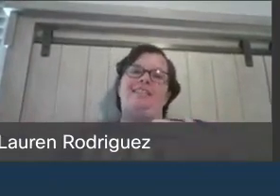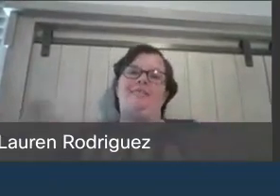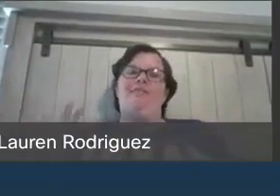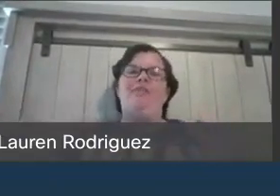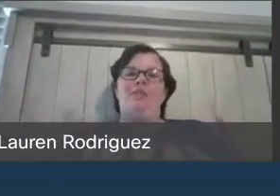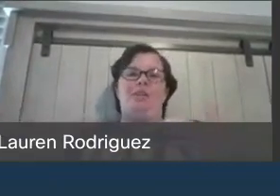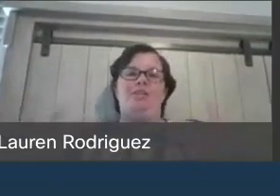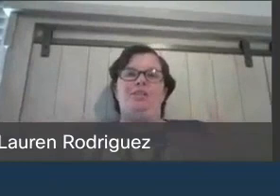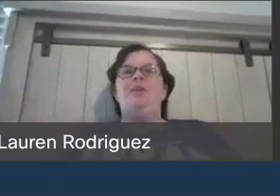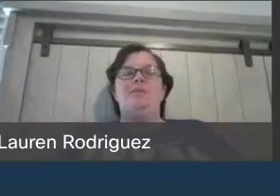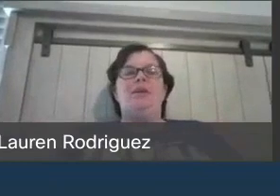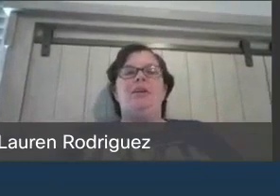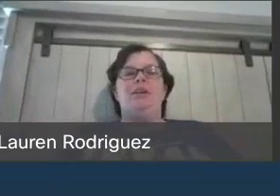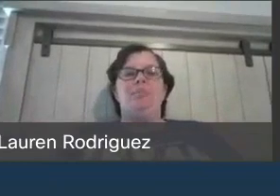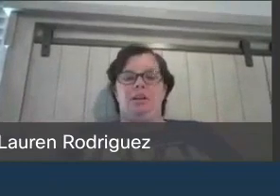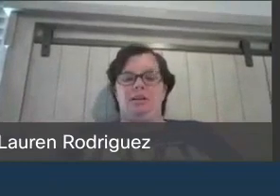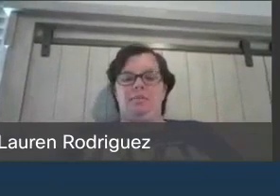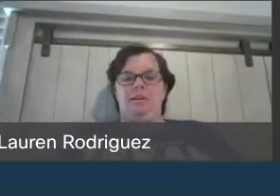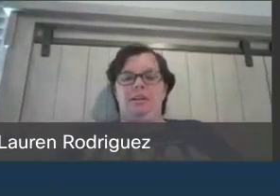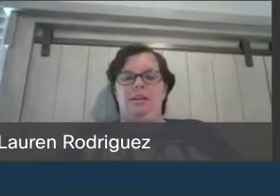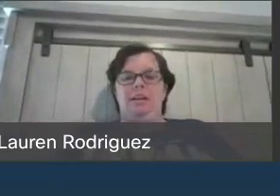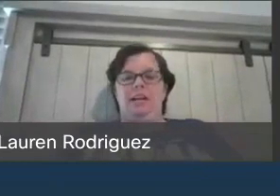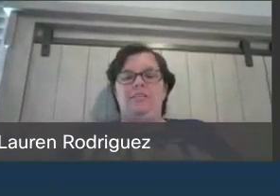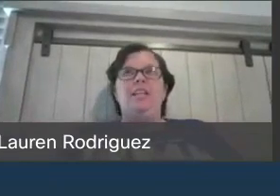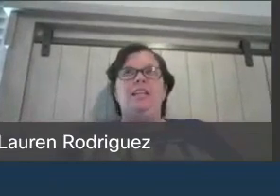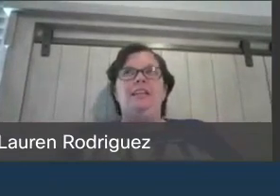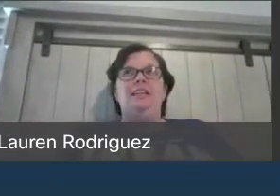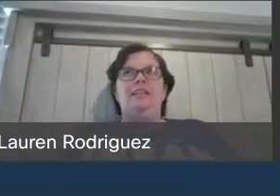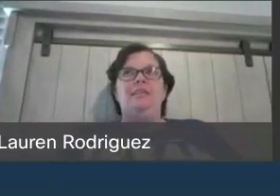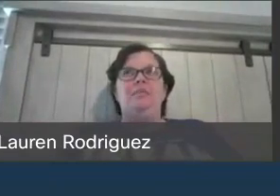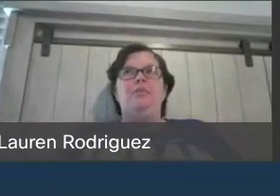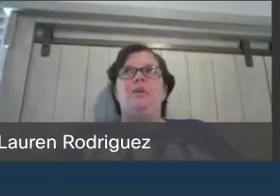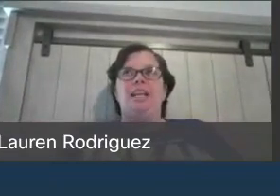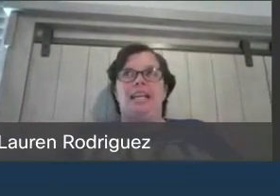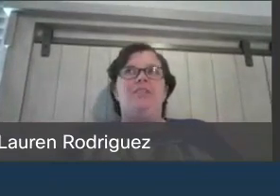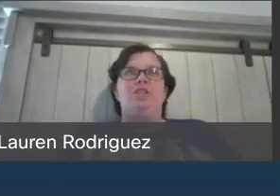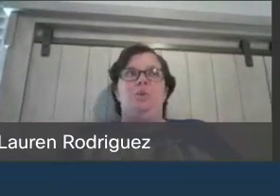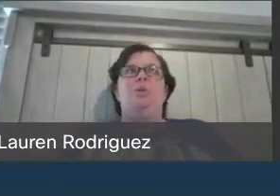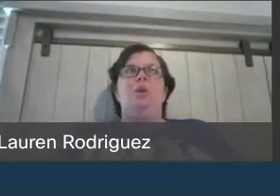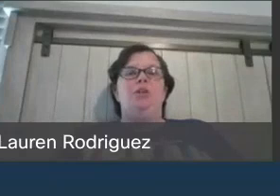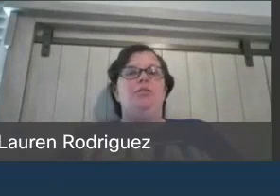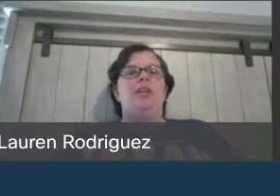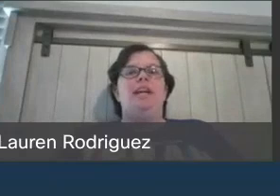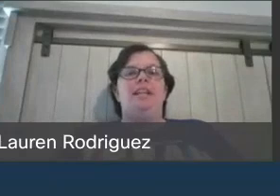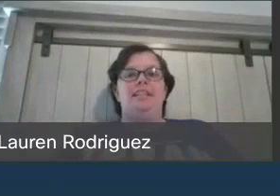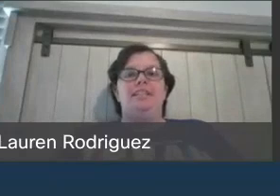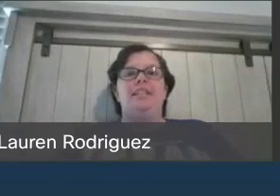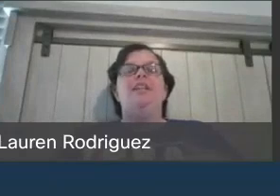because it felt too much knowing it was about her. But I really... Before I gave it to her, went over like, listen,